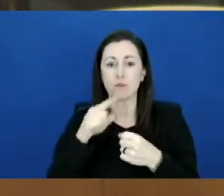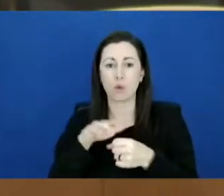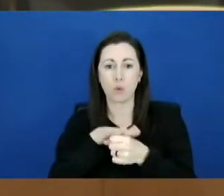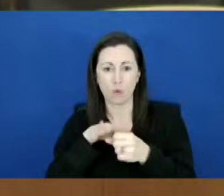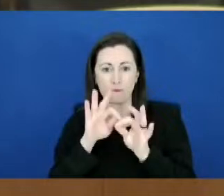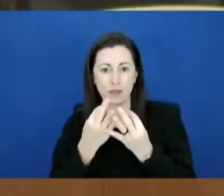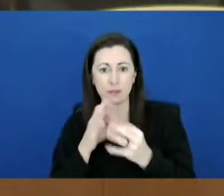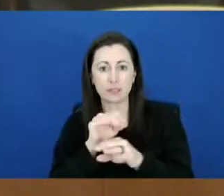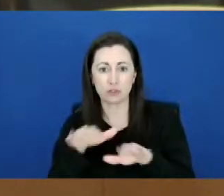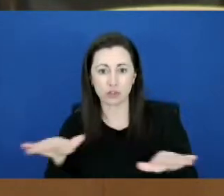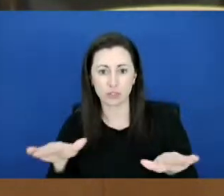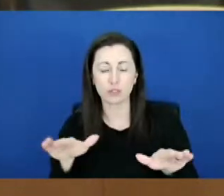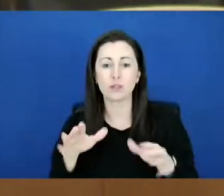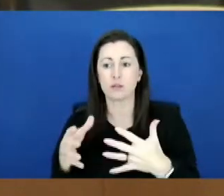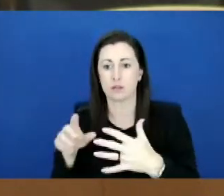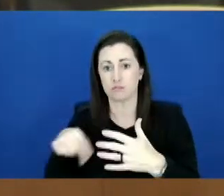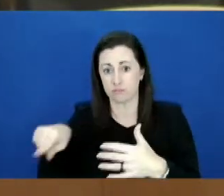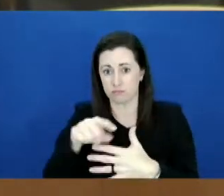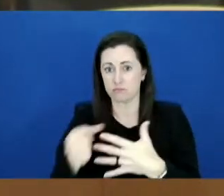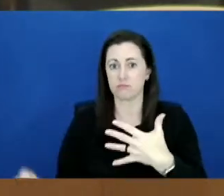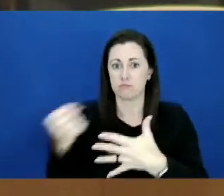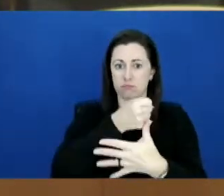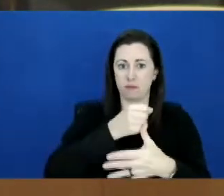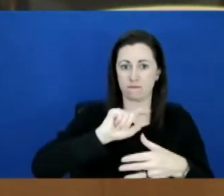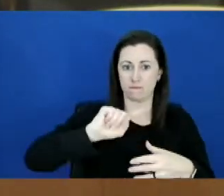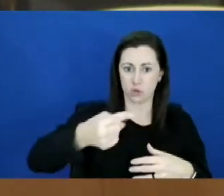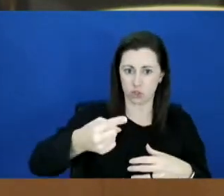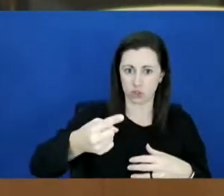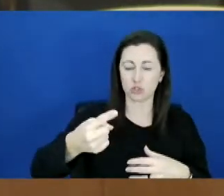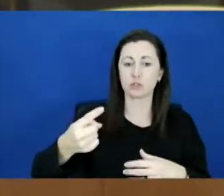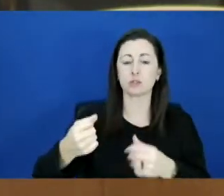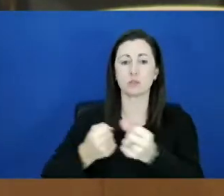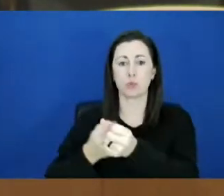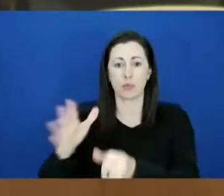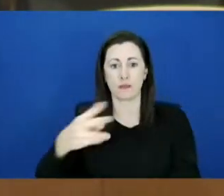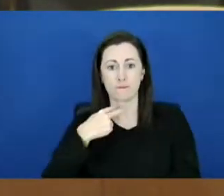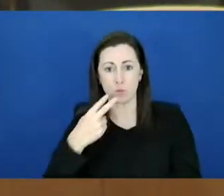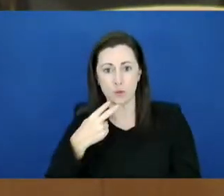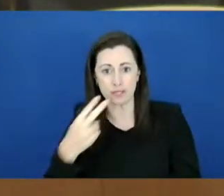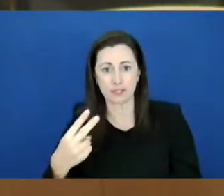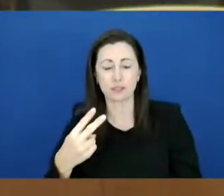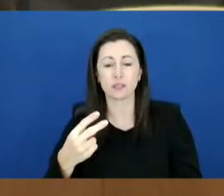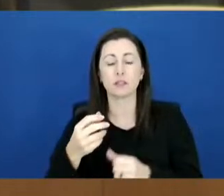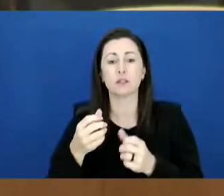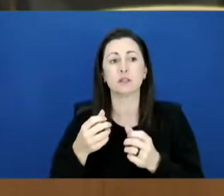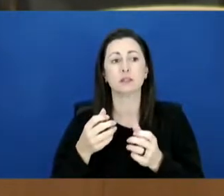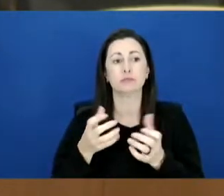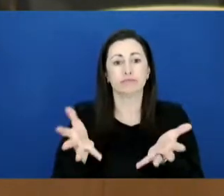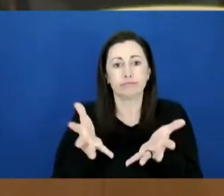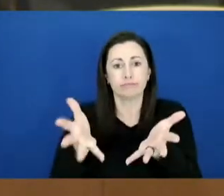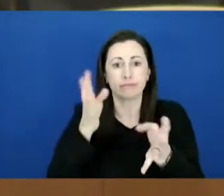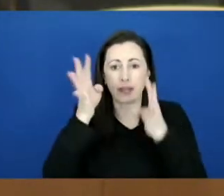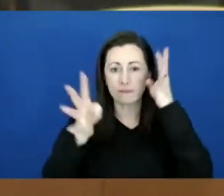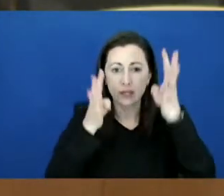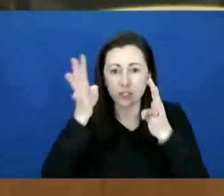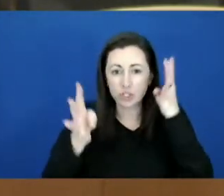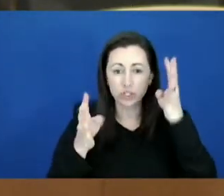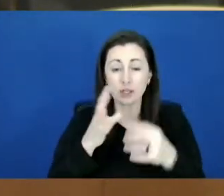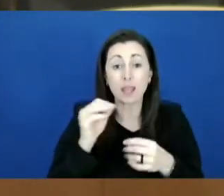HEALTH NEED OF LOCAL CHILDREN